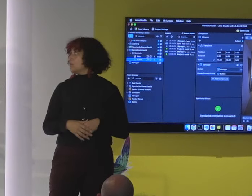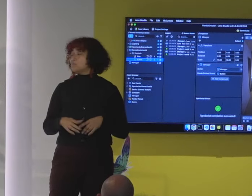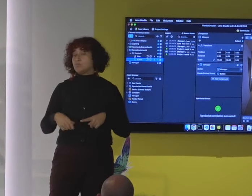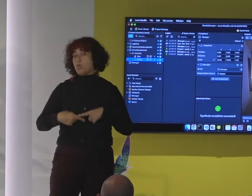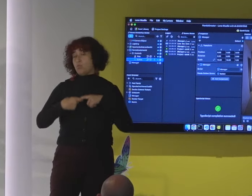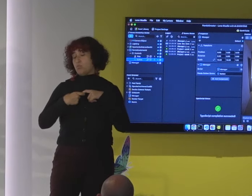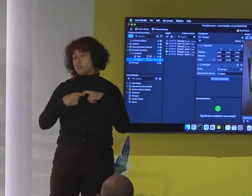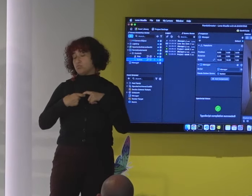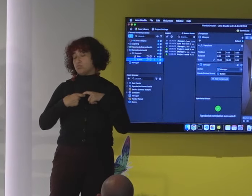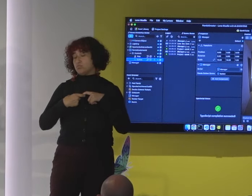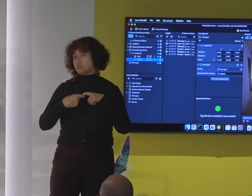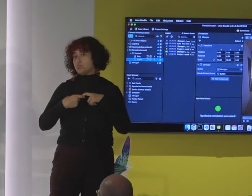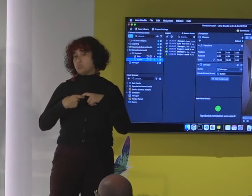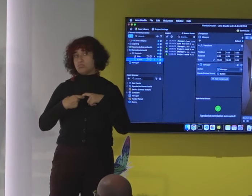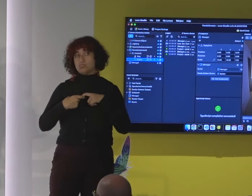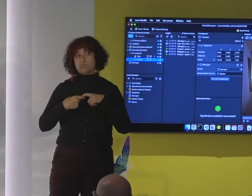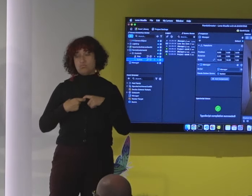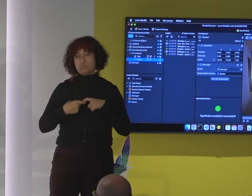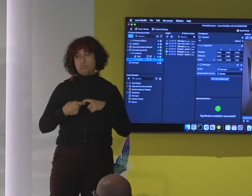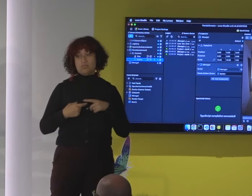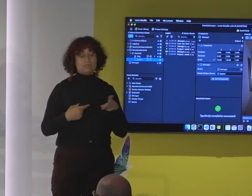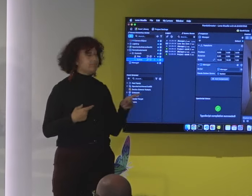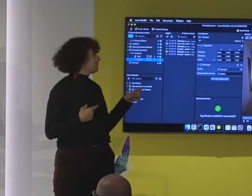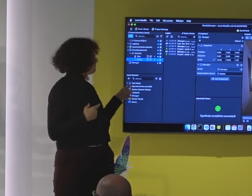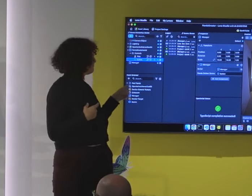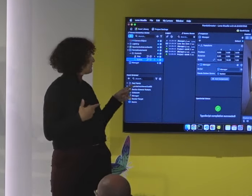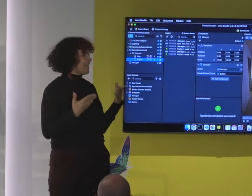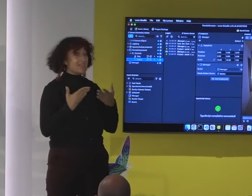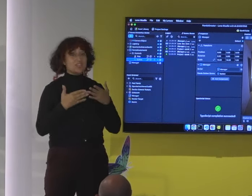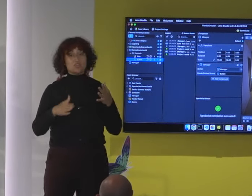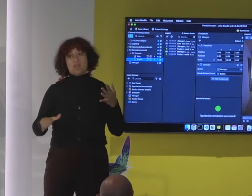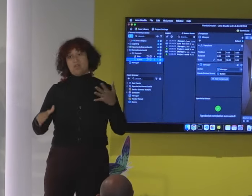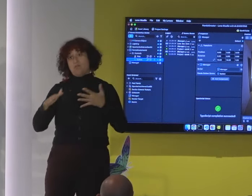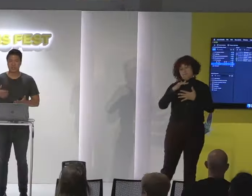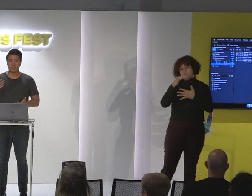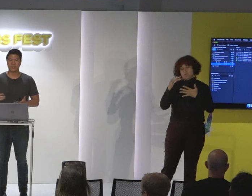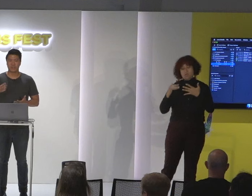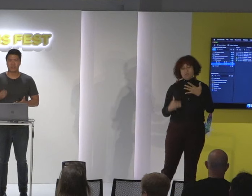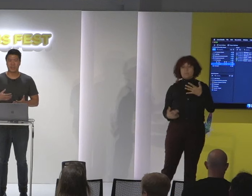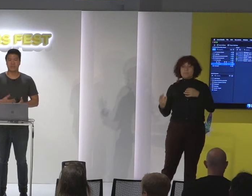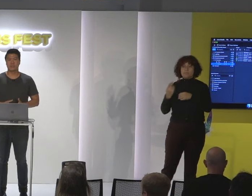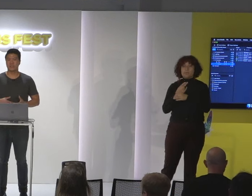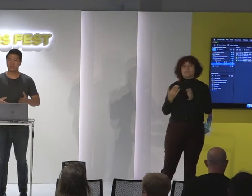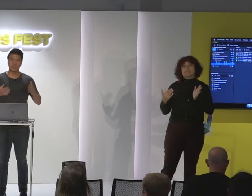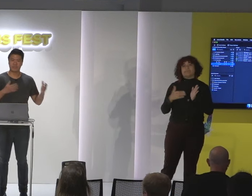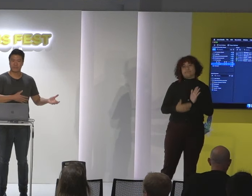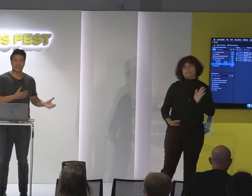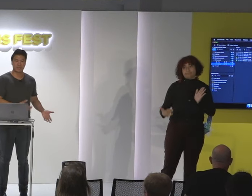because this general flow is just gonna be reused over and over. You just wanna interface with an object